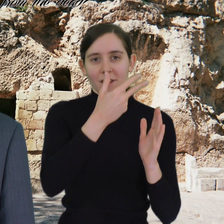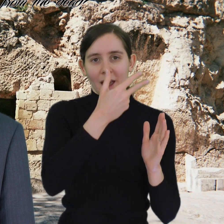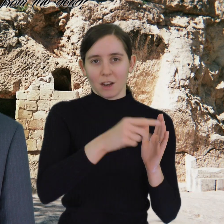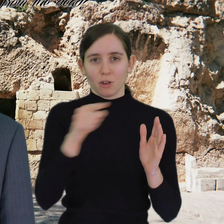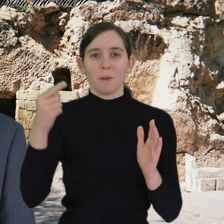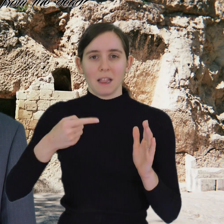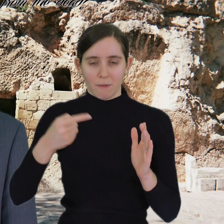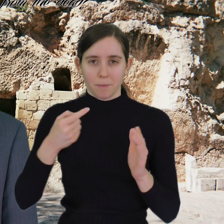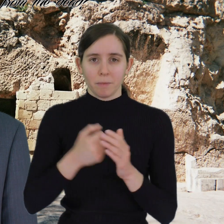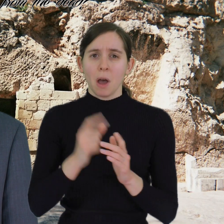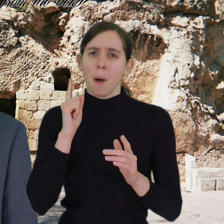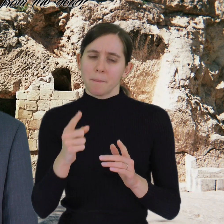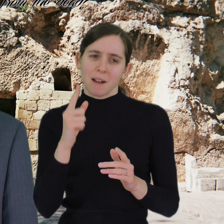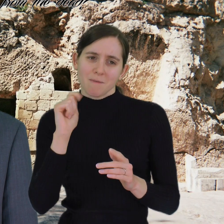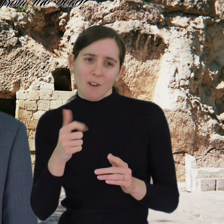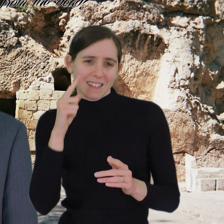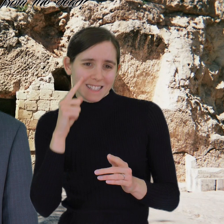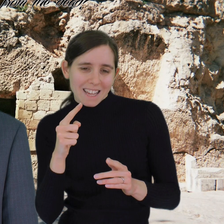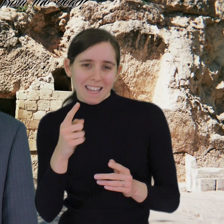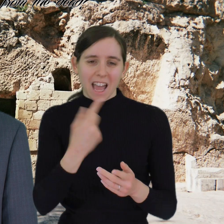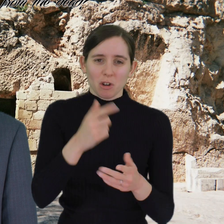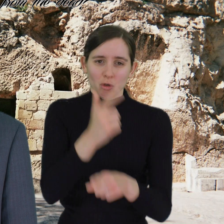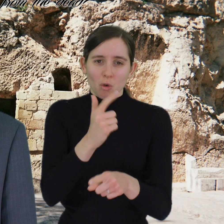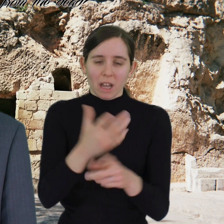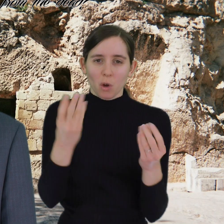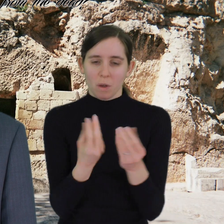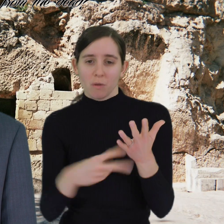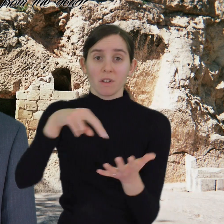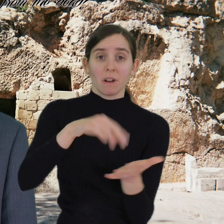But after seeing and talking to the resurrected Jesus they went out boldly